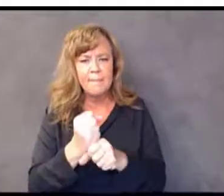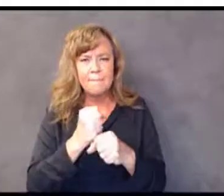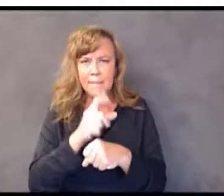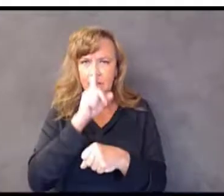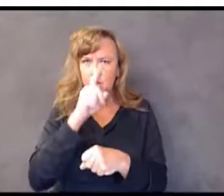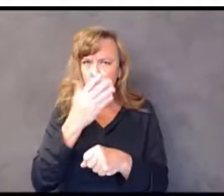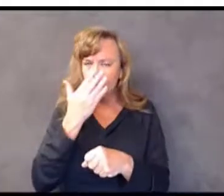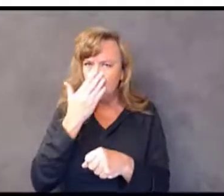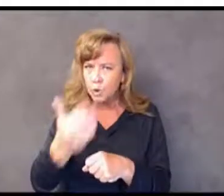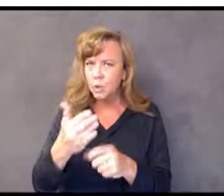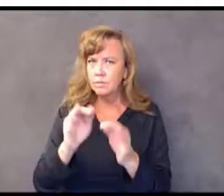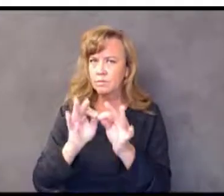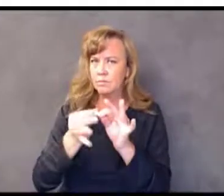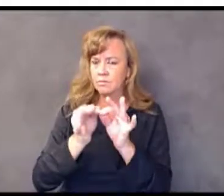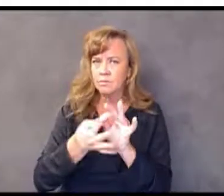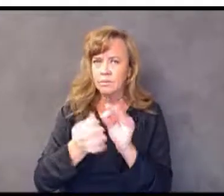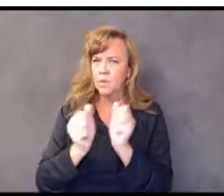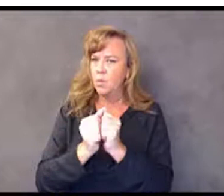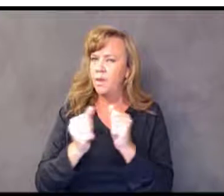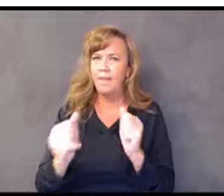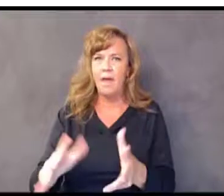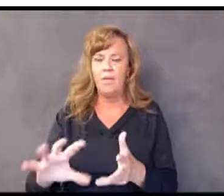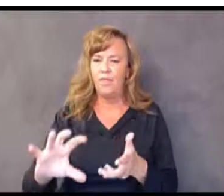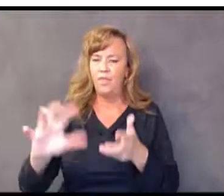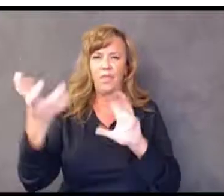reducing the integrity of content.